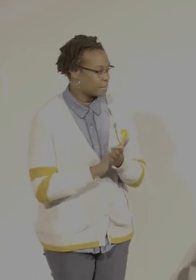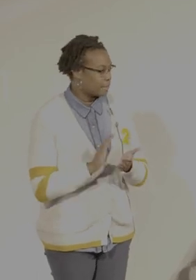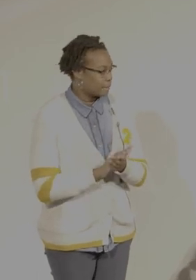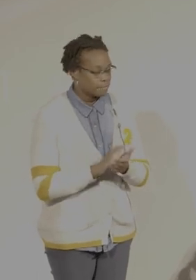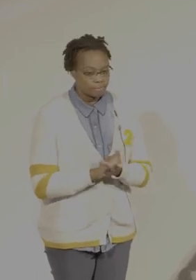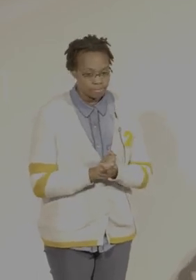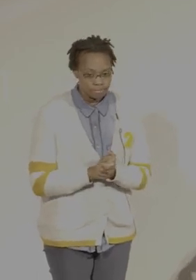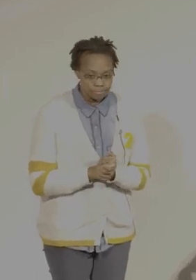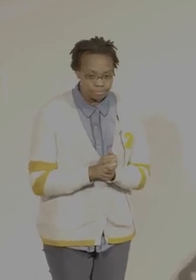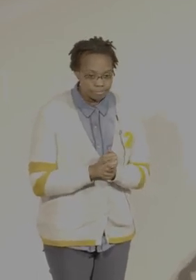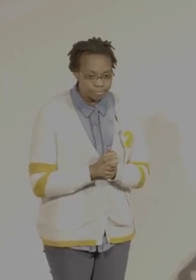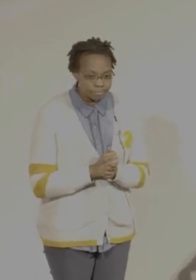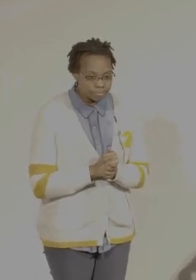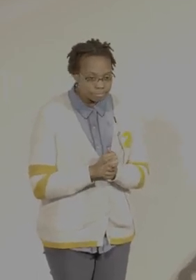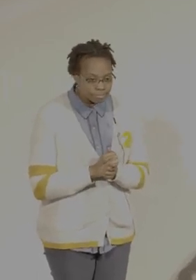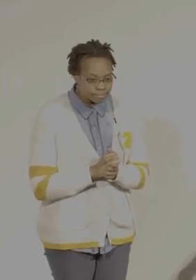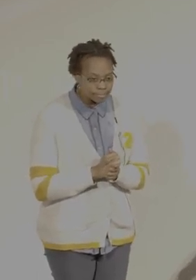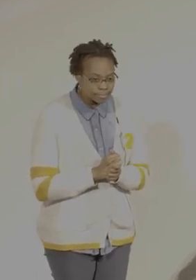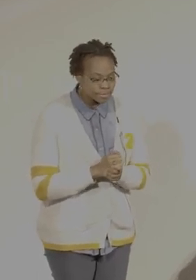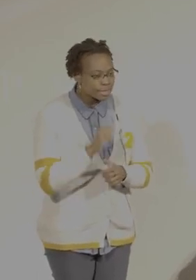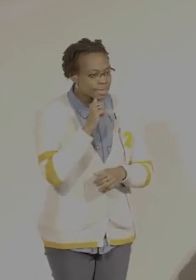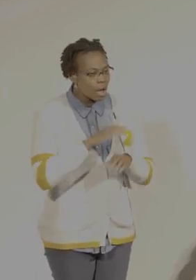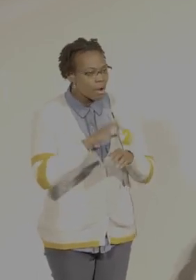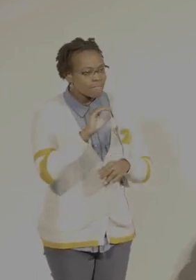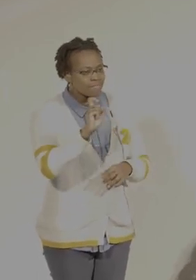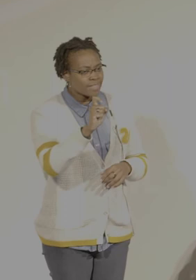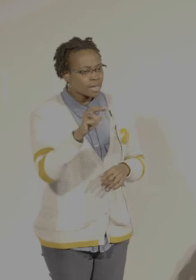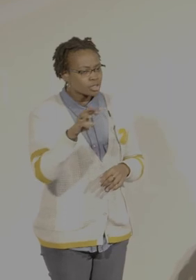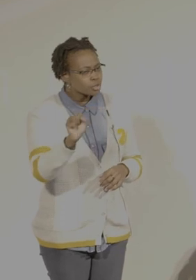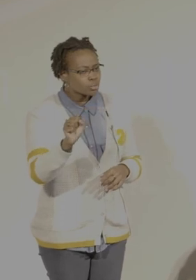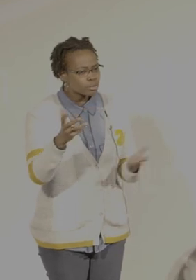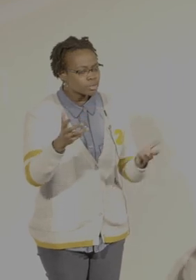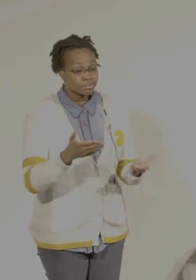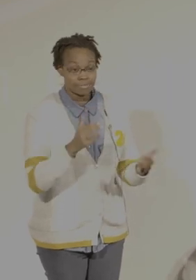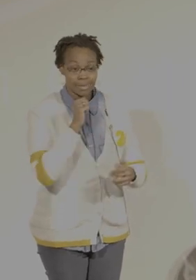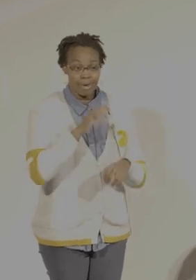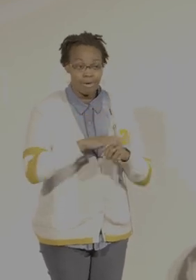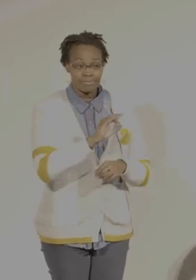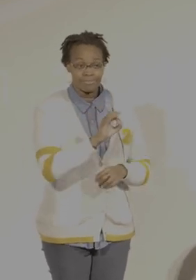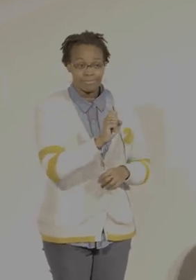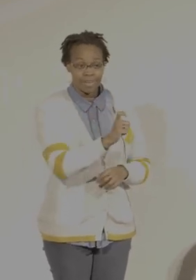[Audience Member] Fox News . I don't... It might not be on Fox News, but even in this sort